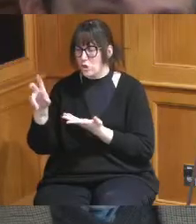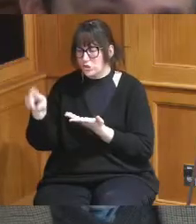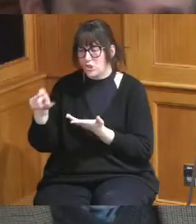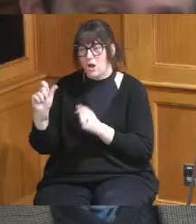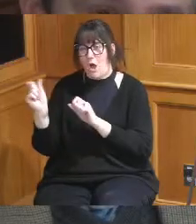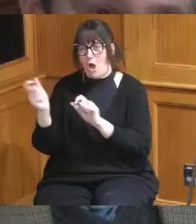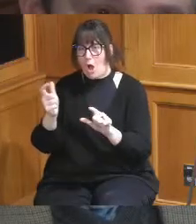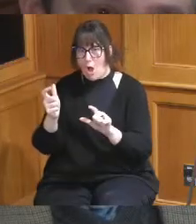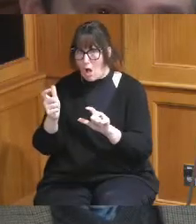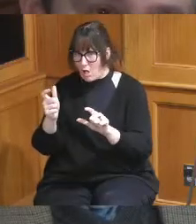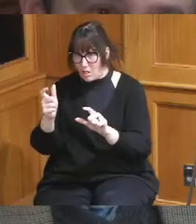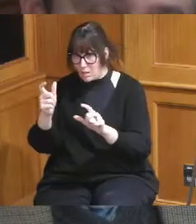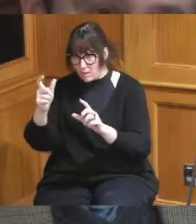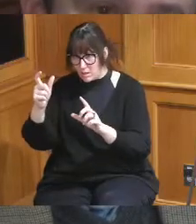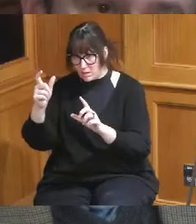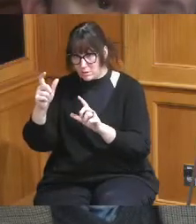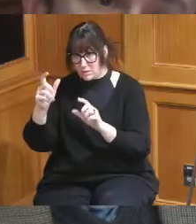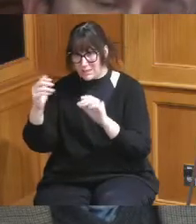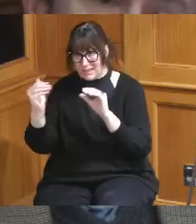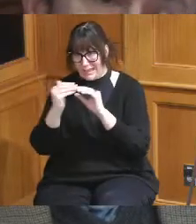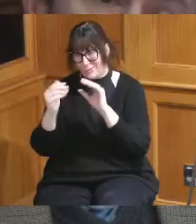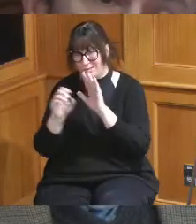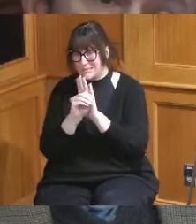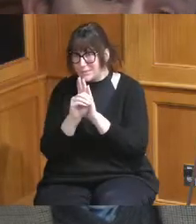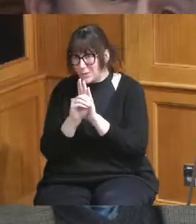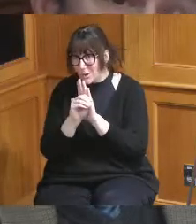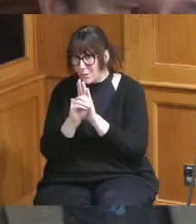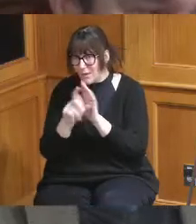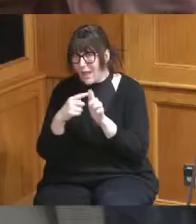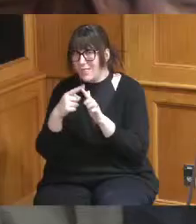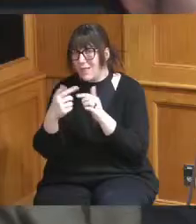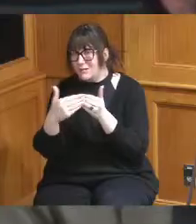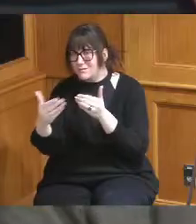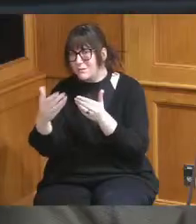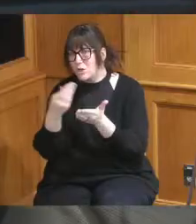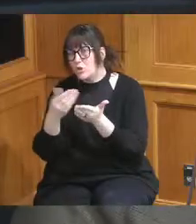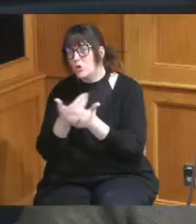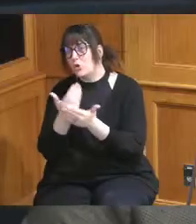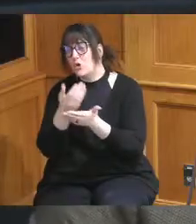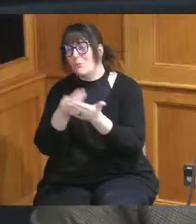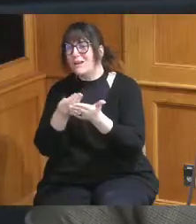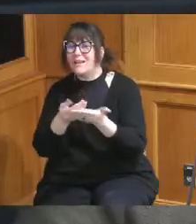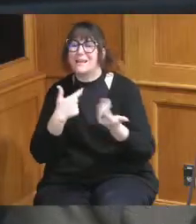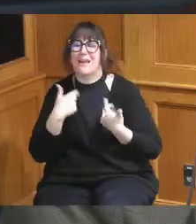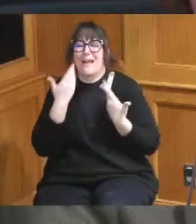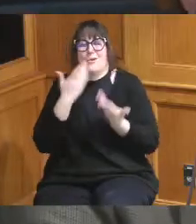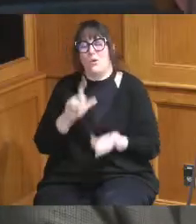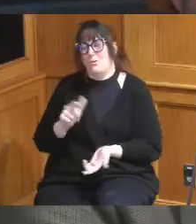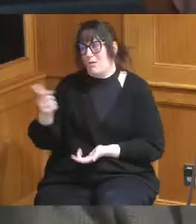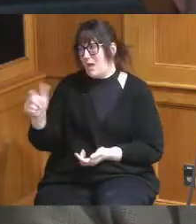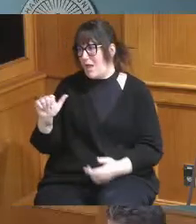I'm not sure that's a question that I would have to turn over to Mr Aluotto just Luke if you don't